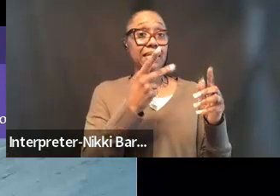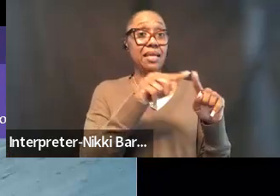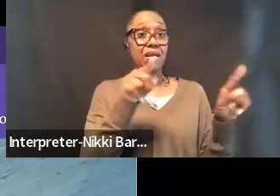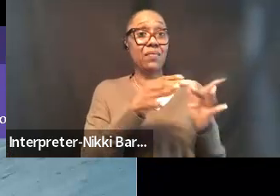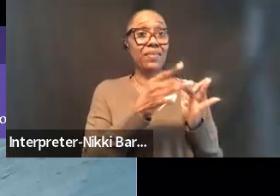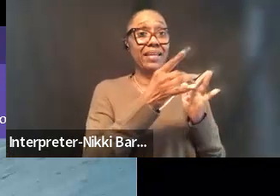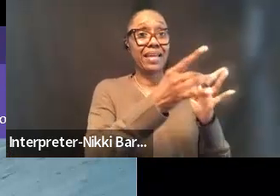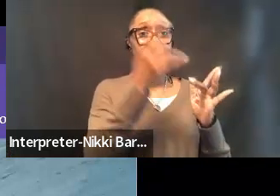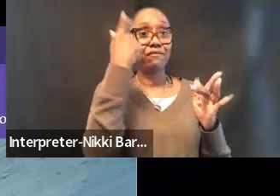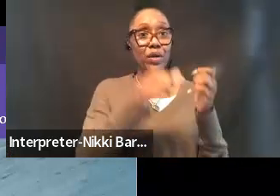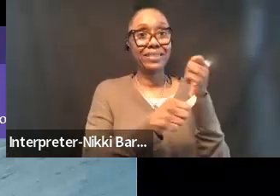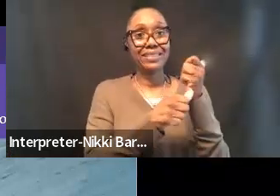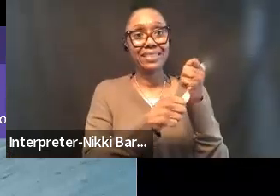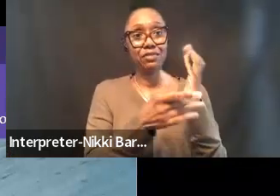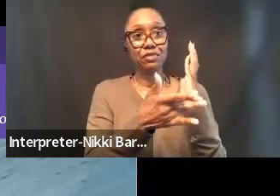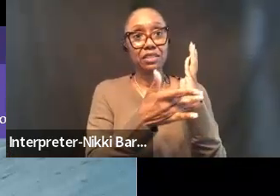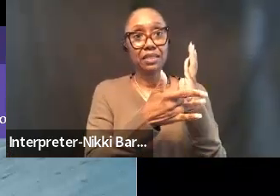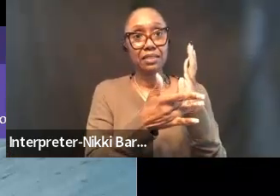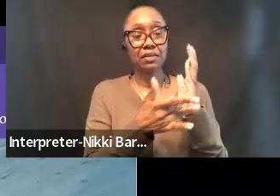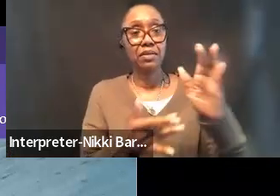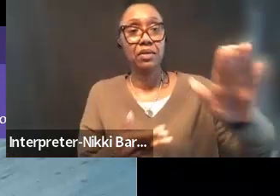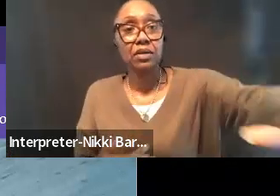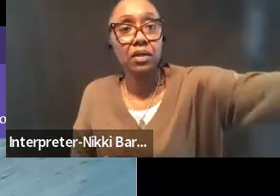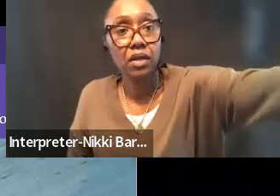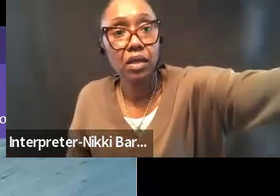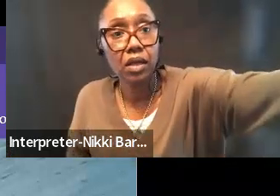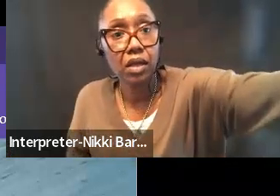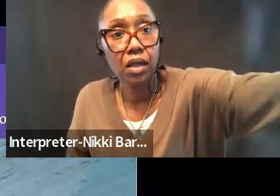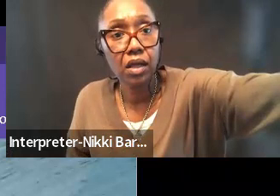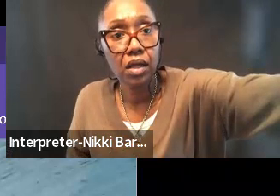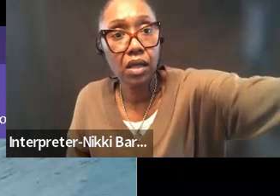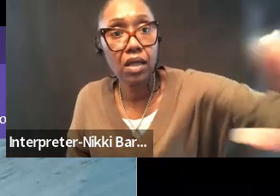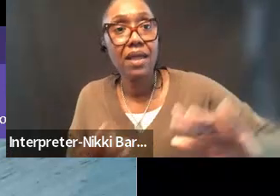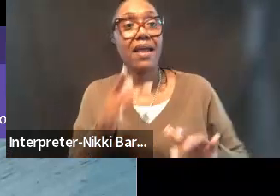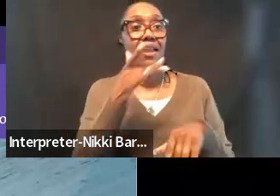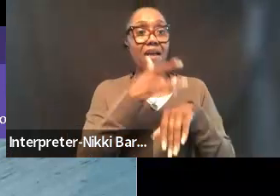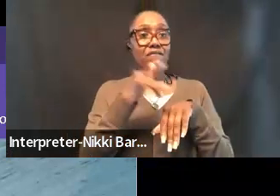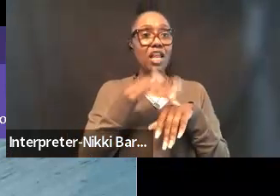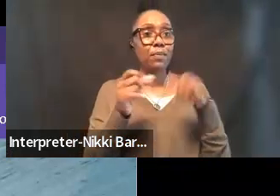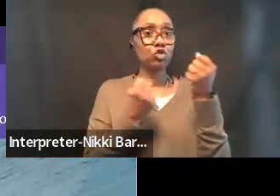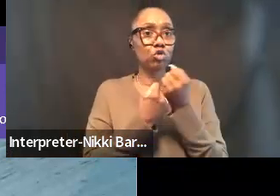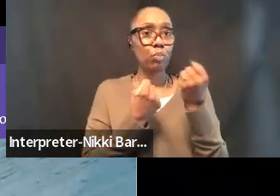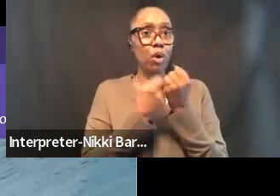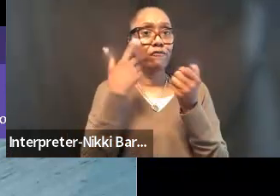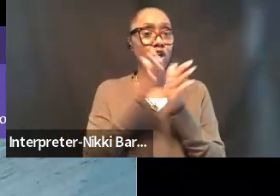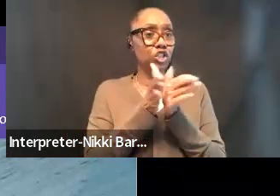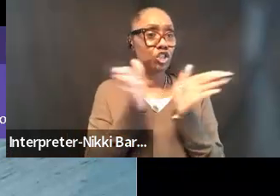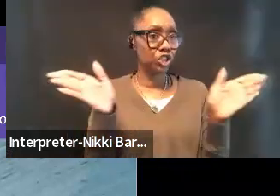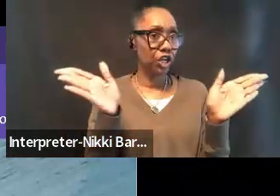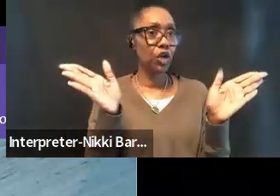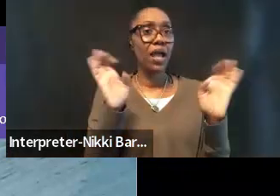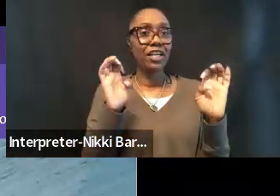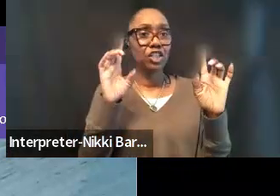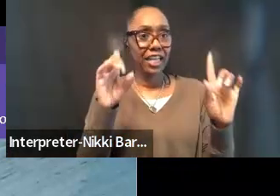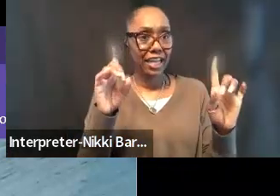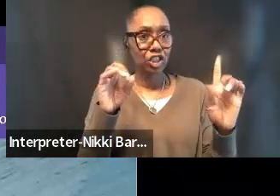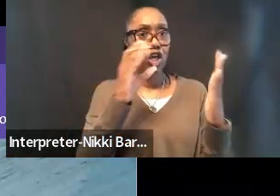And we're gonna look for to look at some available support. For general education curriculum and access and participation.